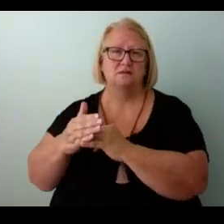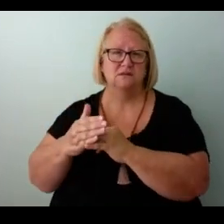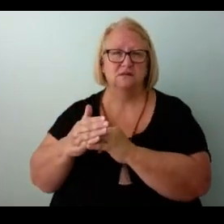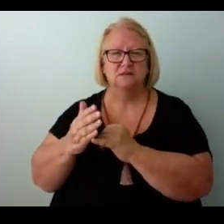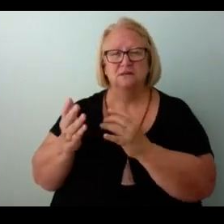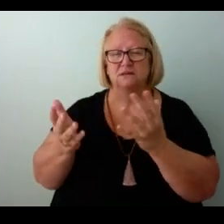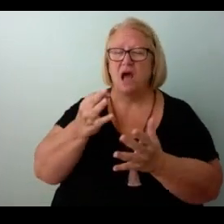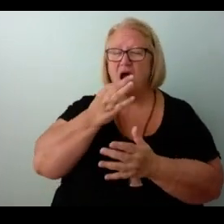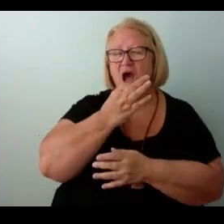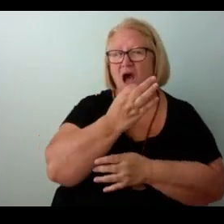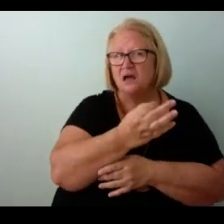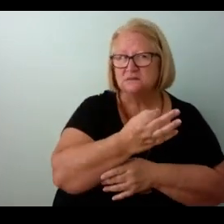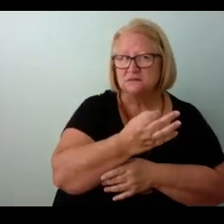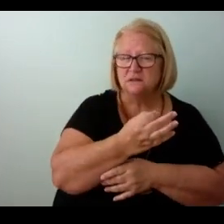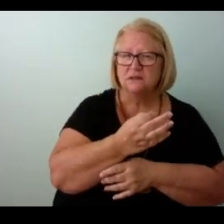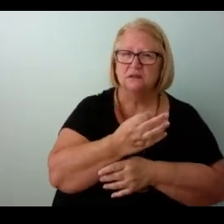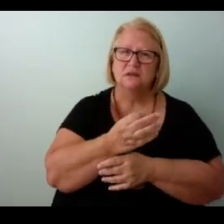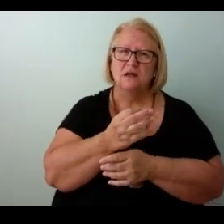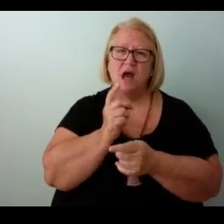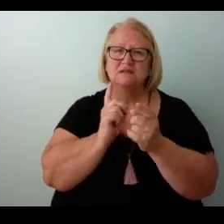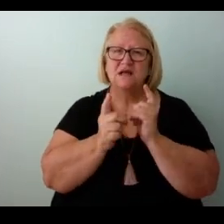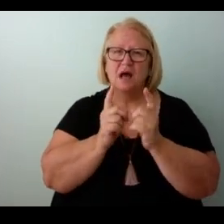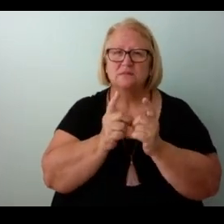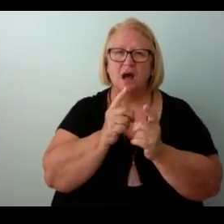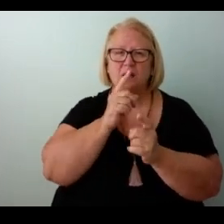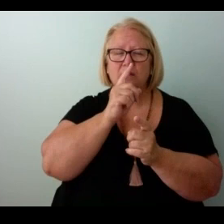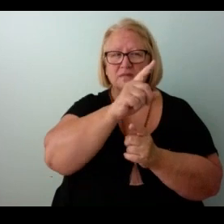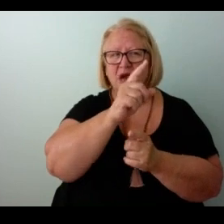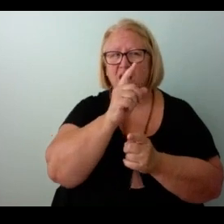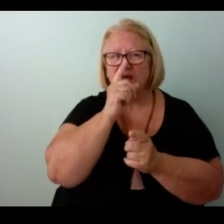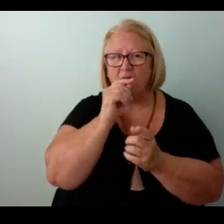That can sometimes deal with that interest rate issue.